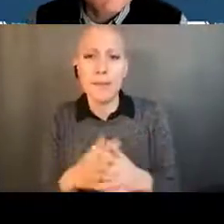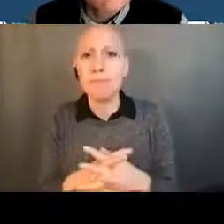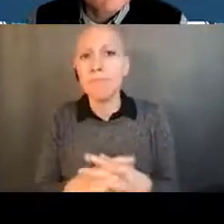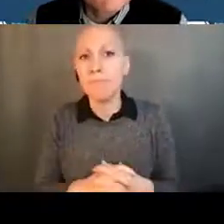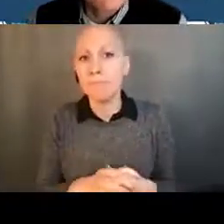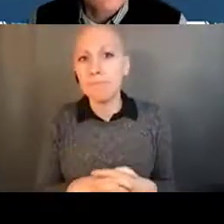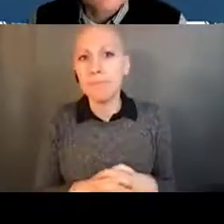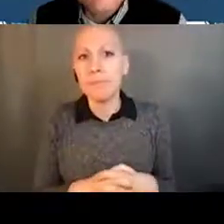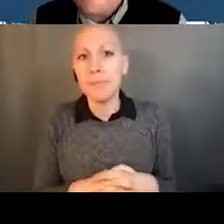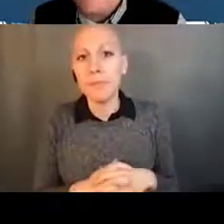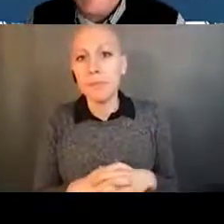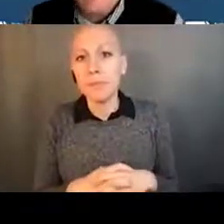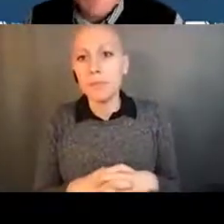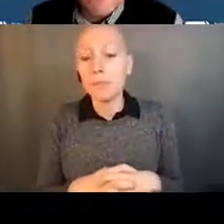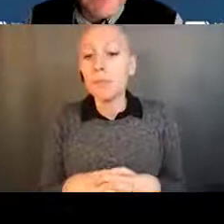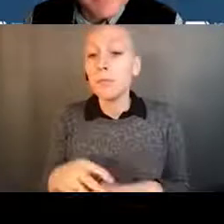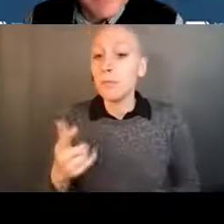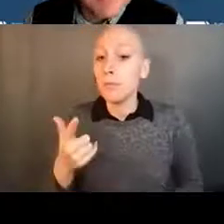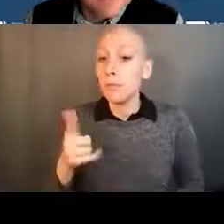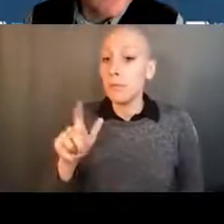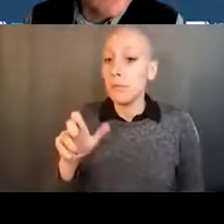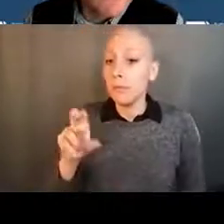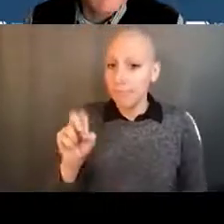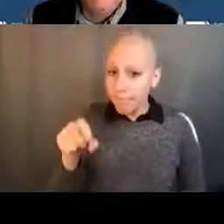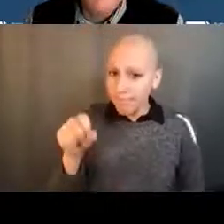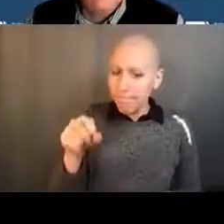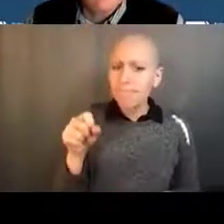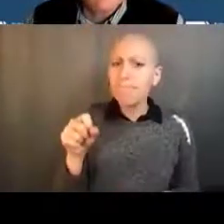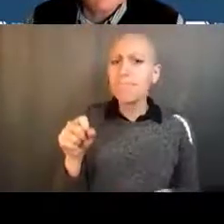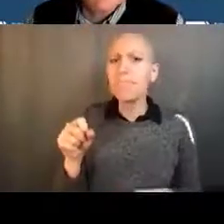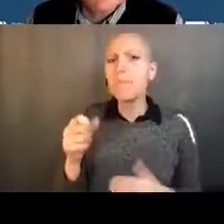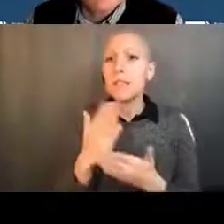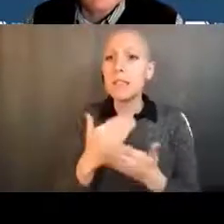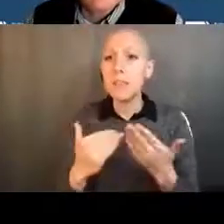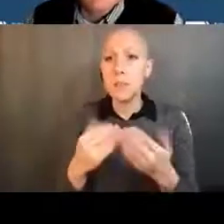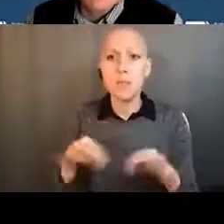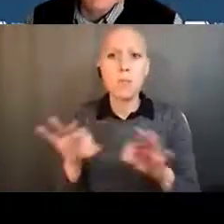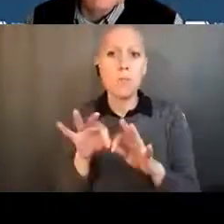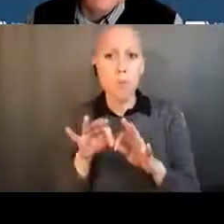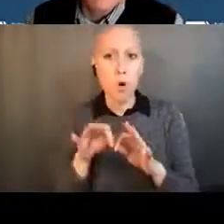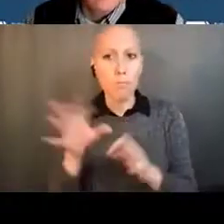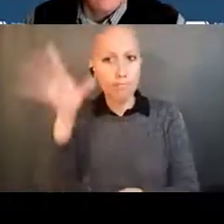Glen McGugan: Yeah, so some key take-aways, I guess we'll both be involved here, is communication.